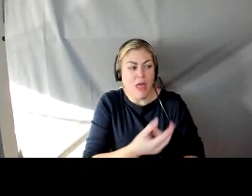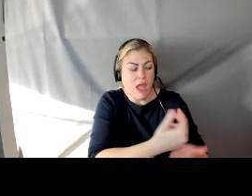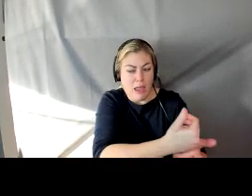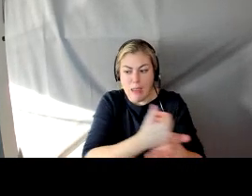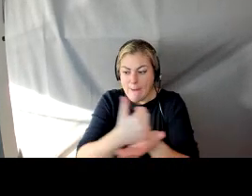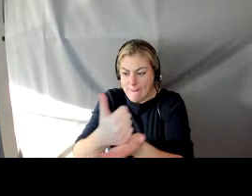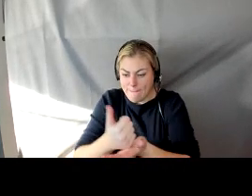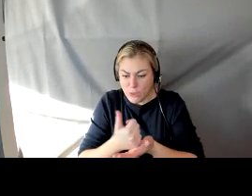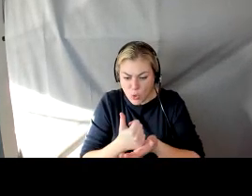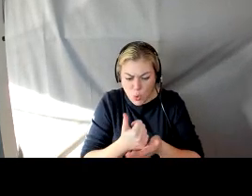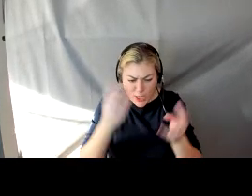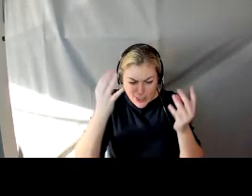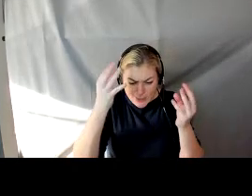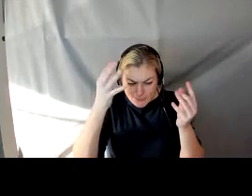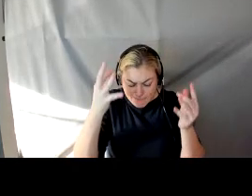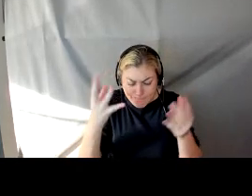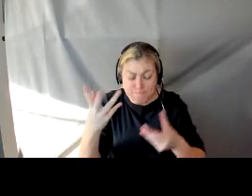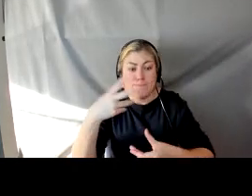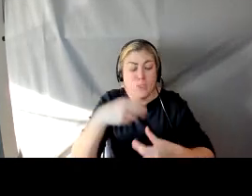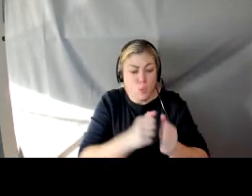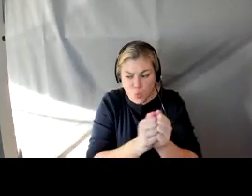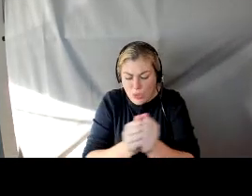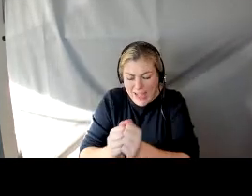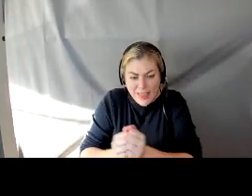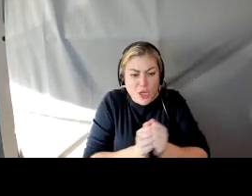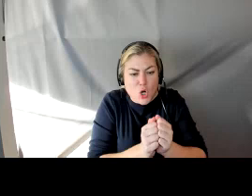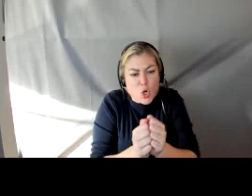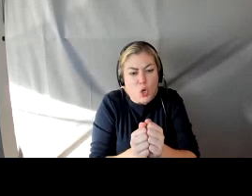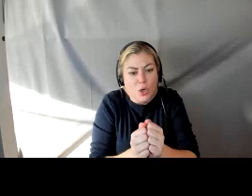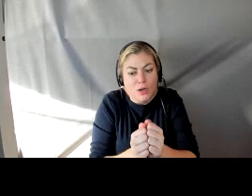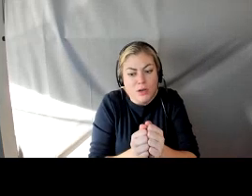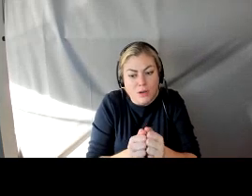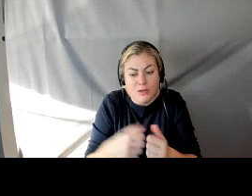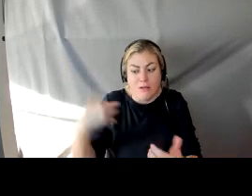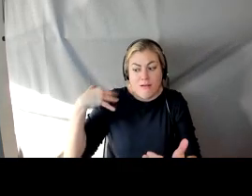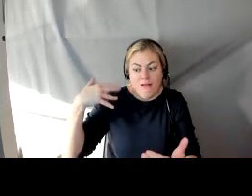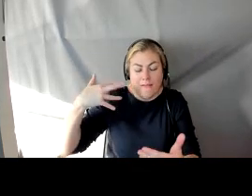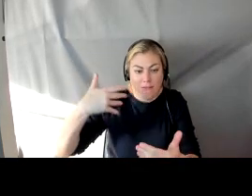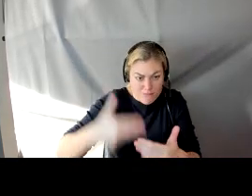area and gave us more, more research and more references to